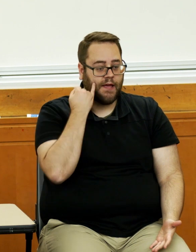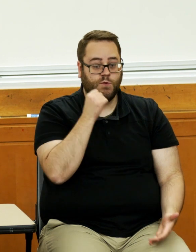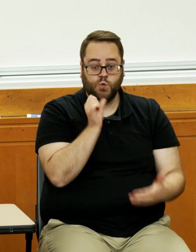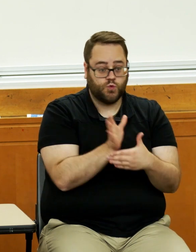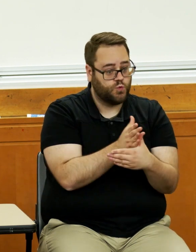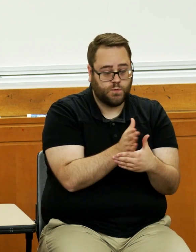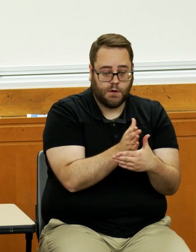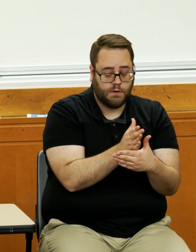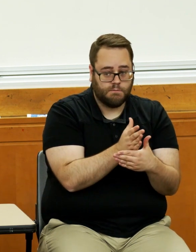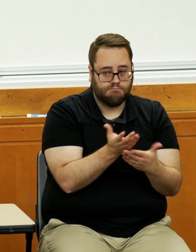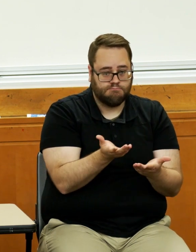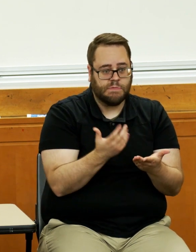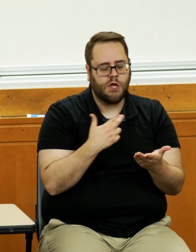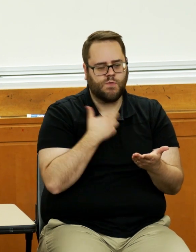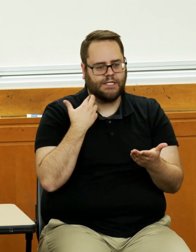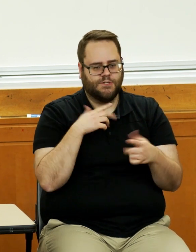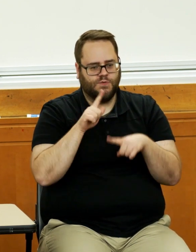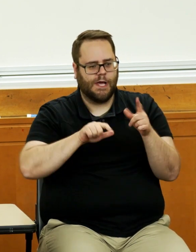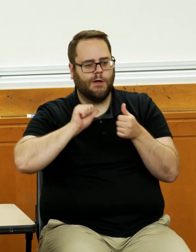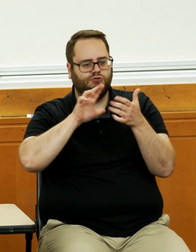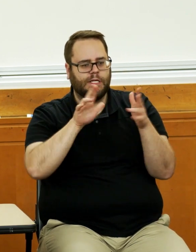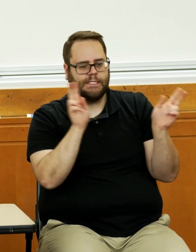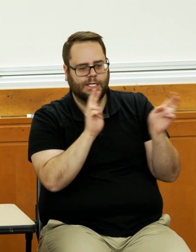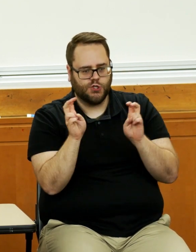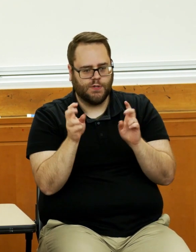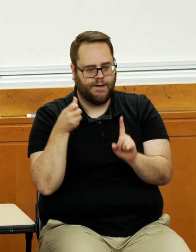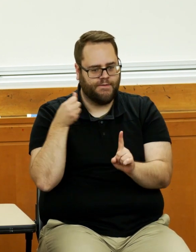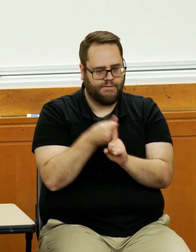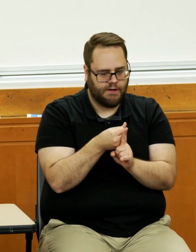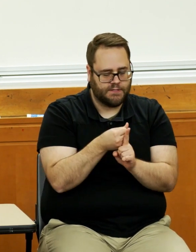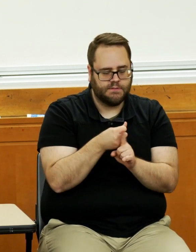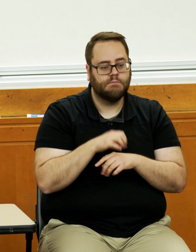you risk being unable to address the issues that are affecting you. And if you do,